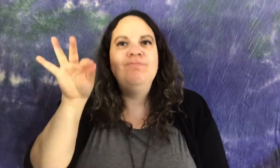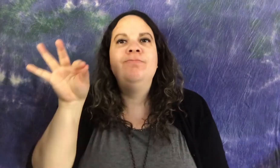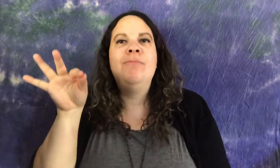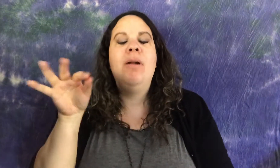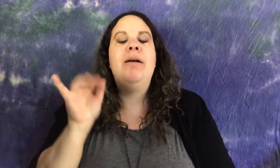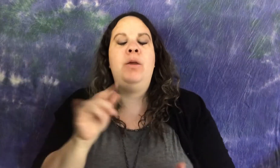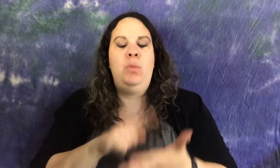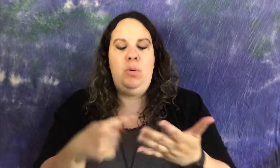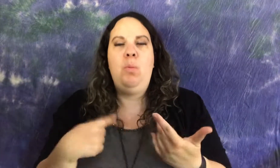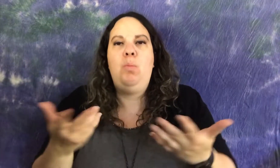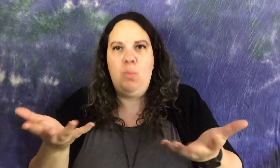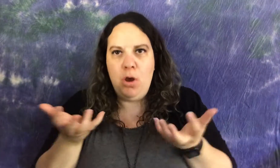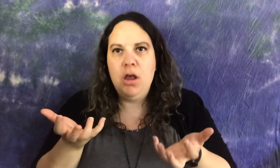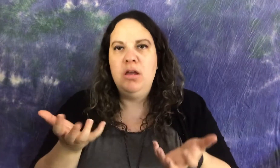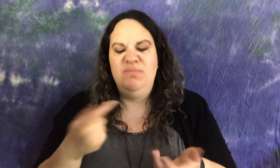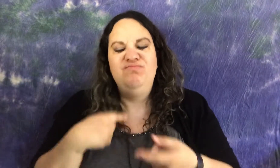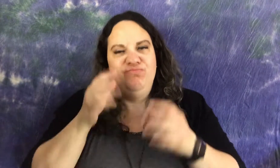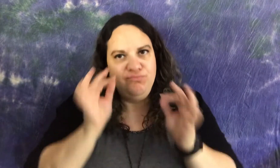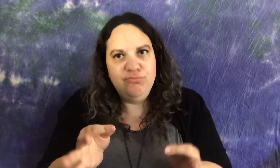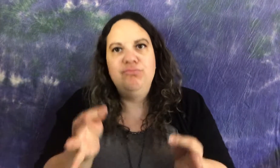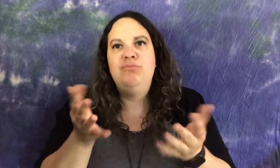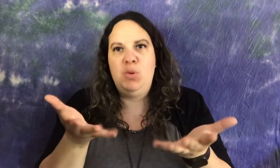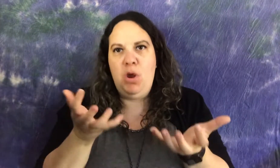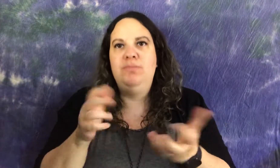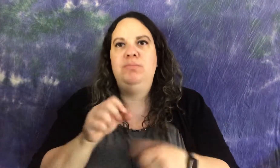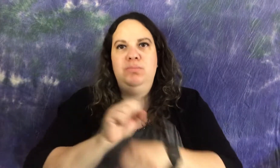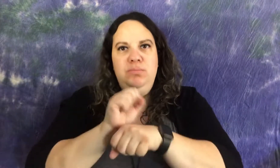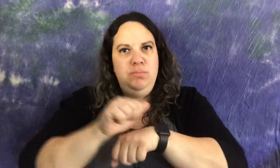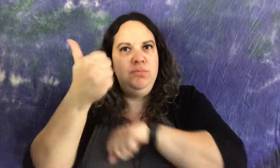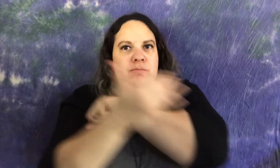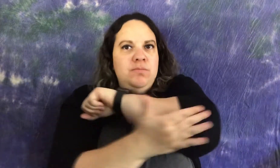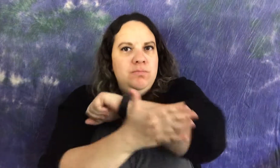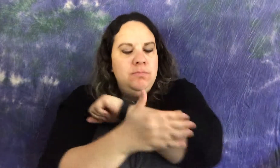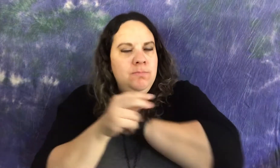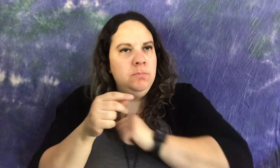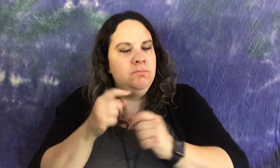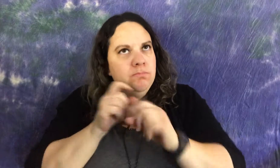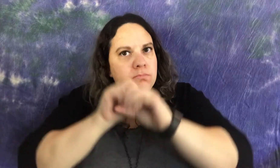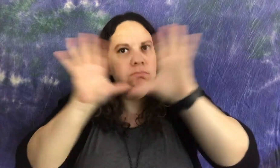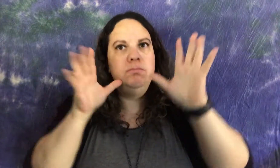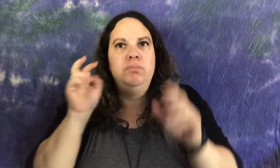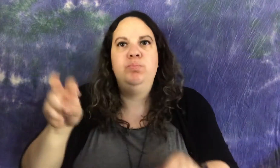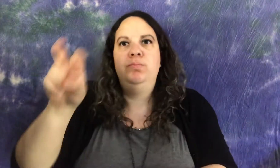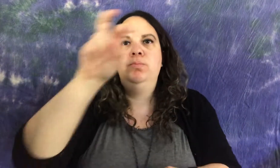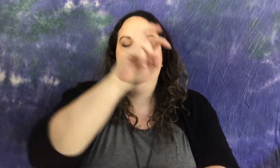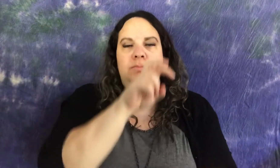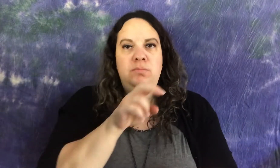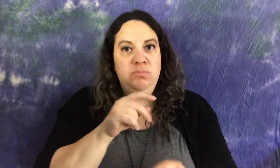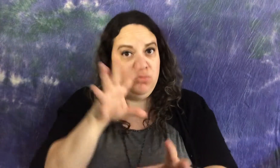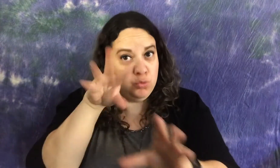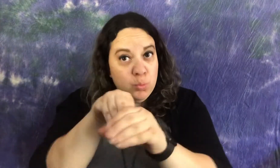that I have found what I want for myself. I decided yes, I want to work in and travel to other countries, including Spain.